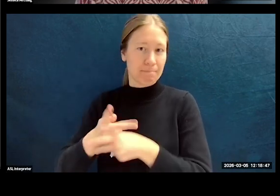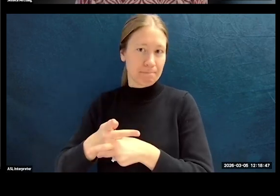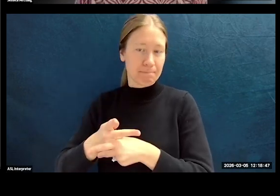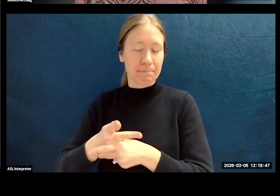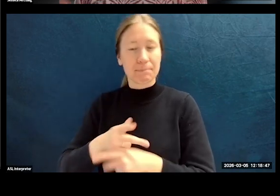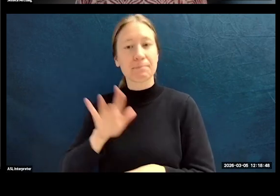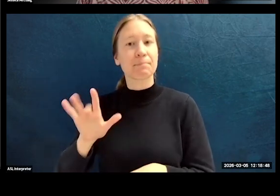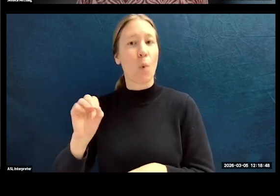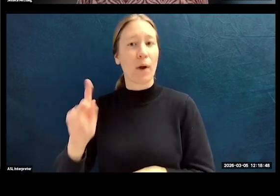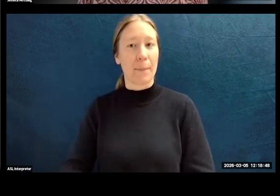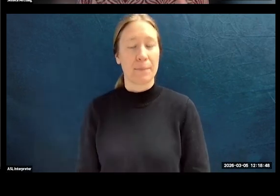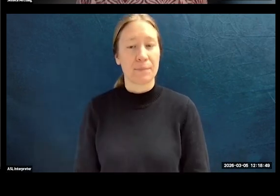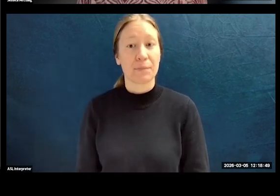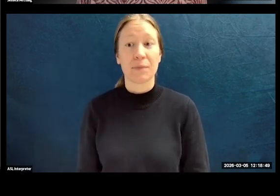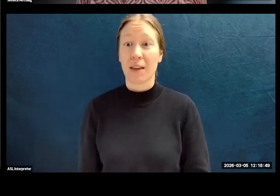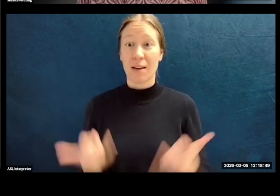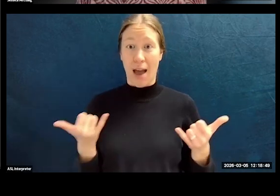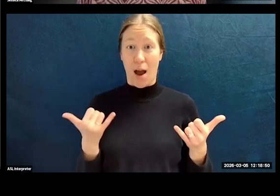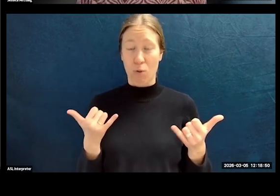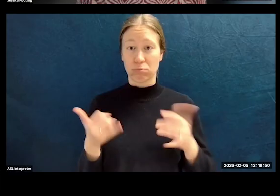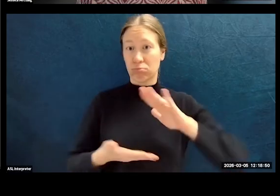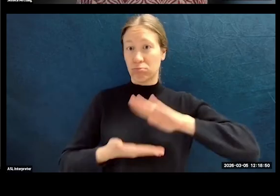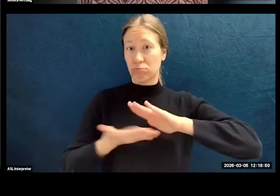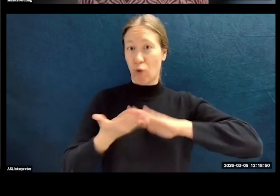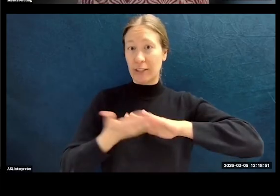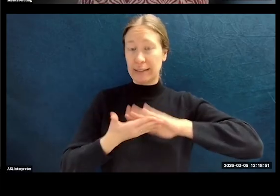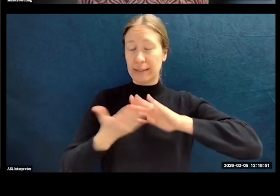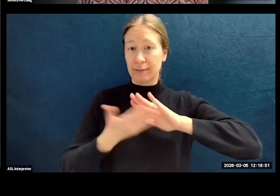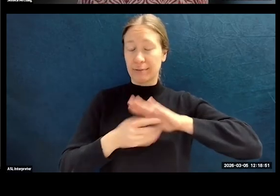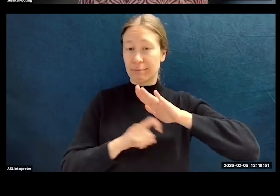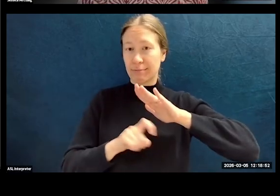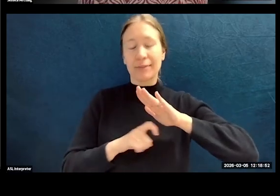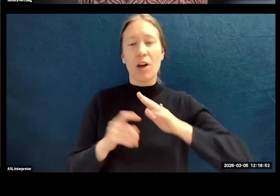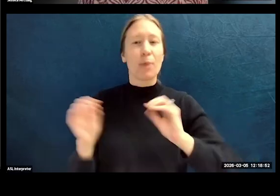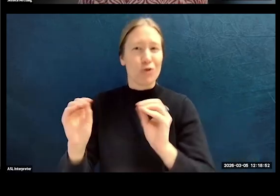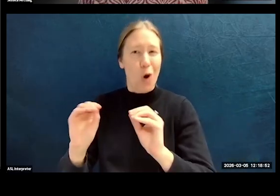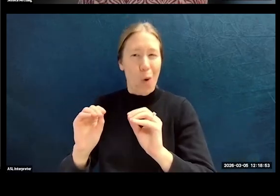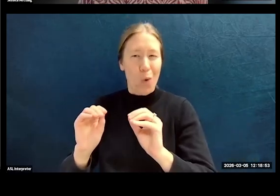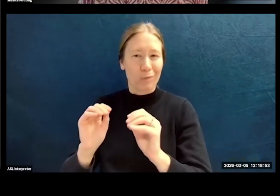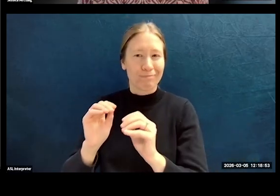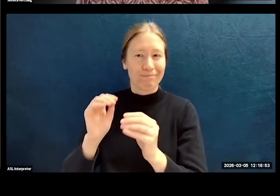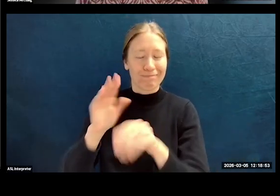So, it runs and I'm not getting a notification that it's running because this is a very short document, so it happens really quickly.